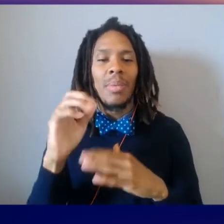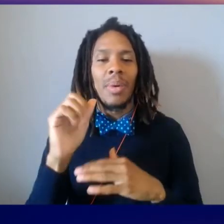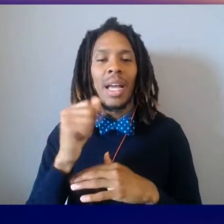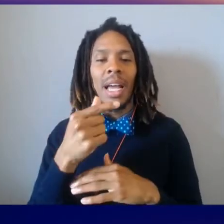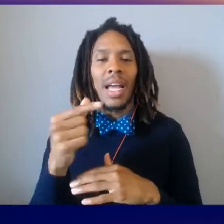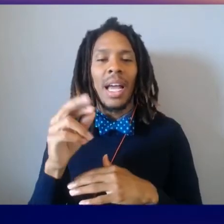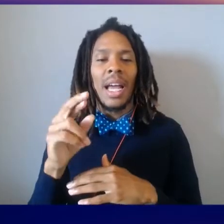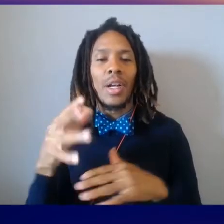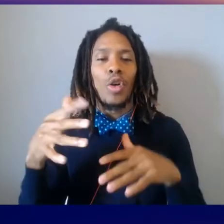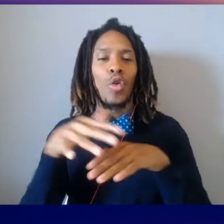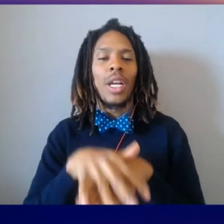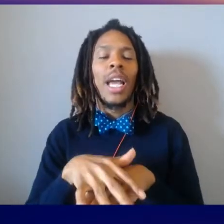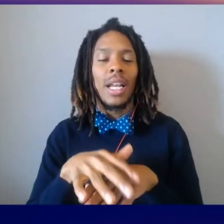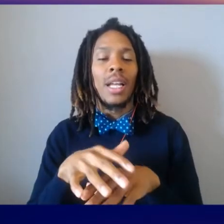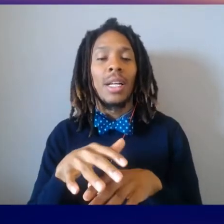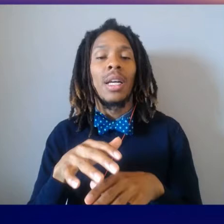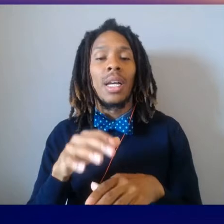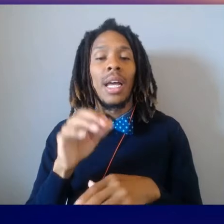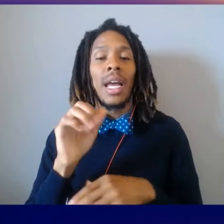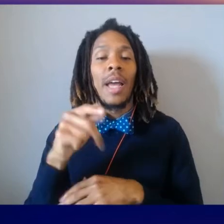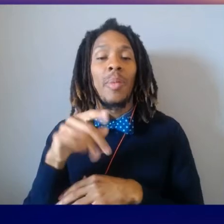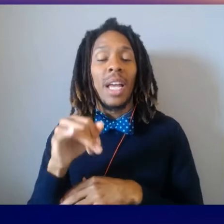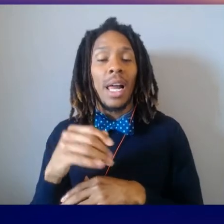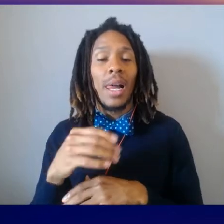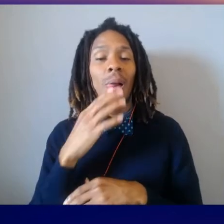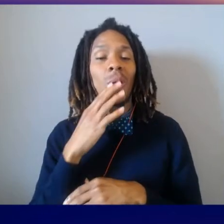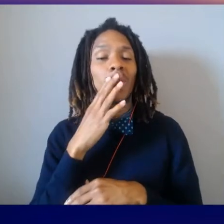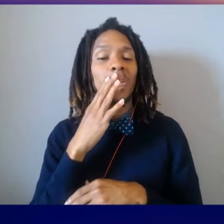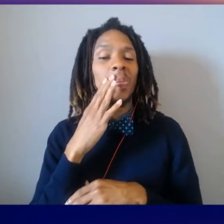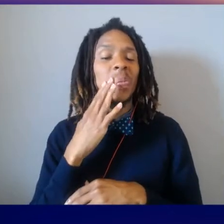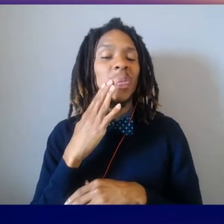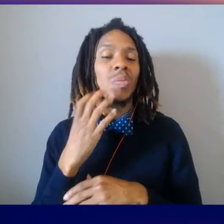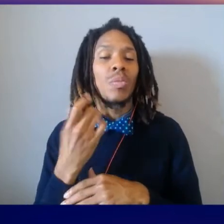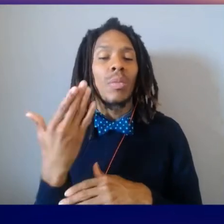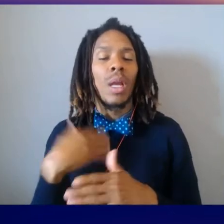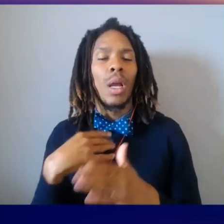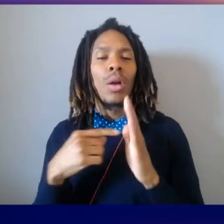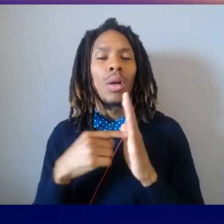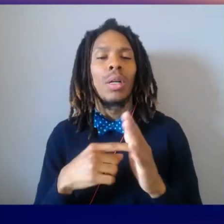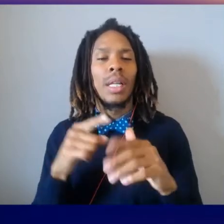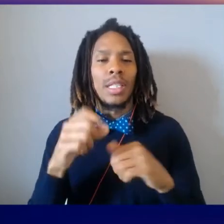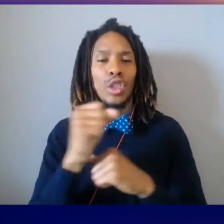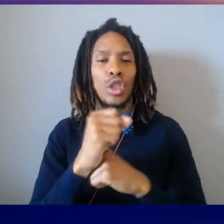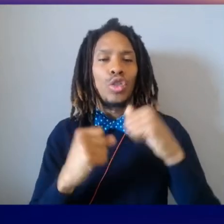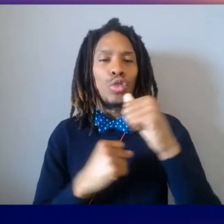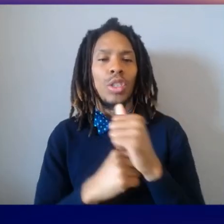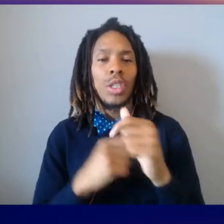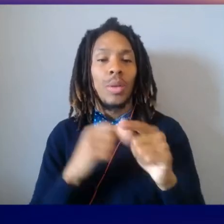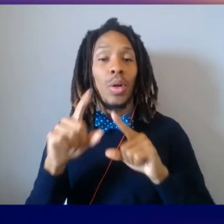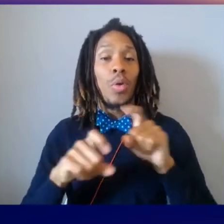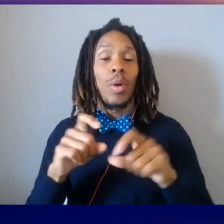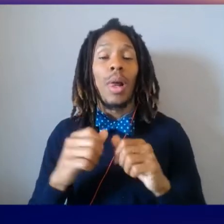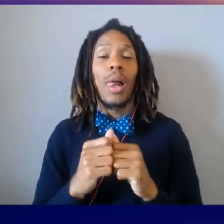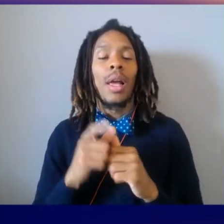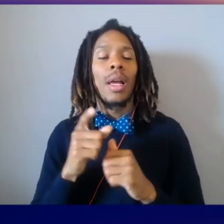And one of the things I want to show you real quick is this is the structure of the query. So, basically, it's the very familiar SQL Syntax.